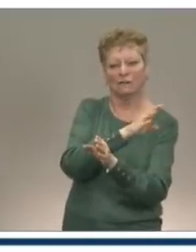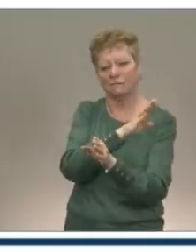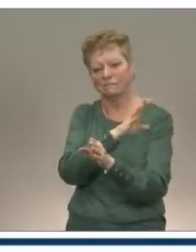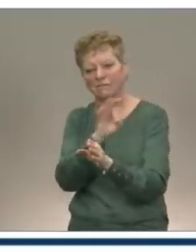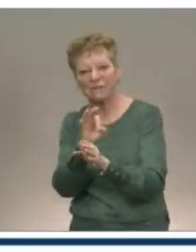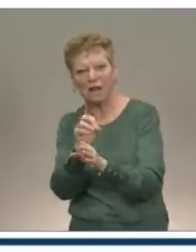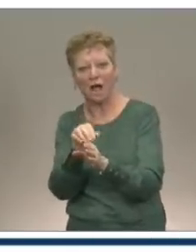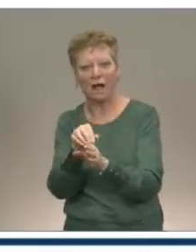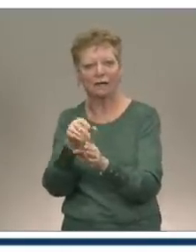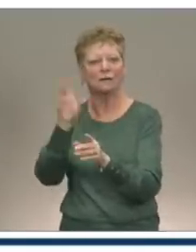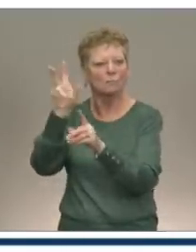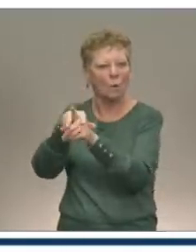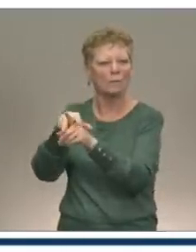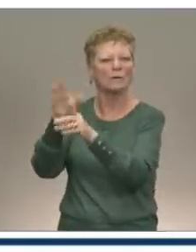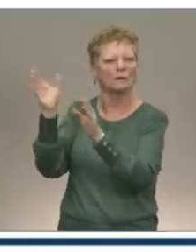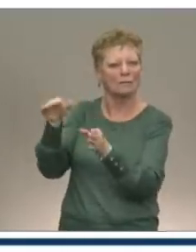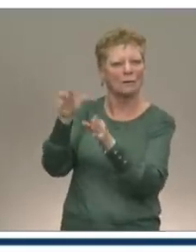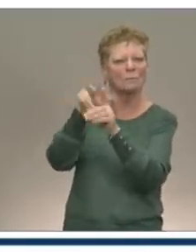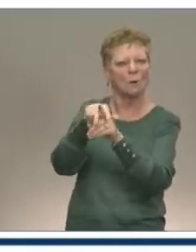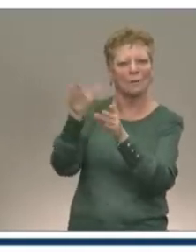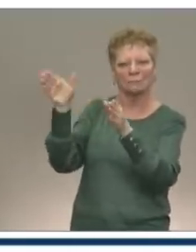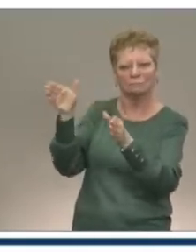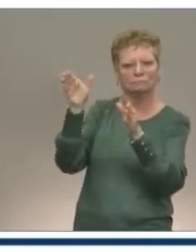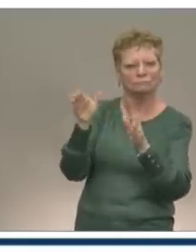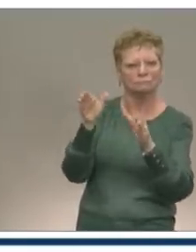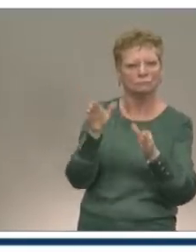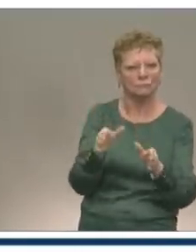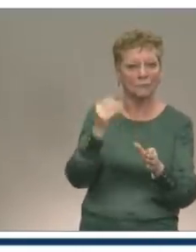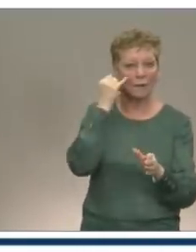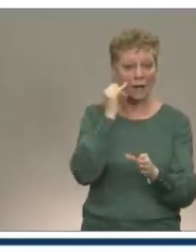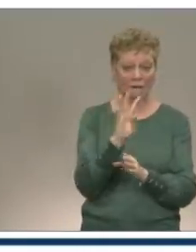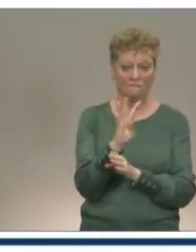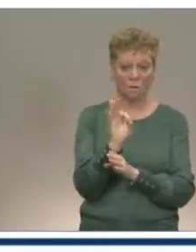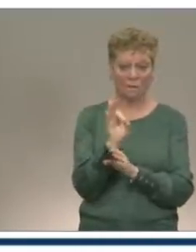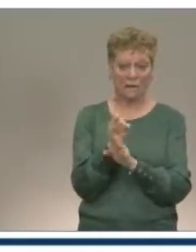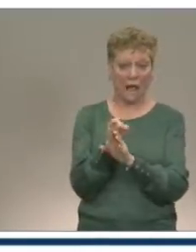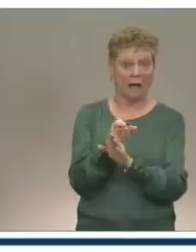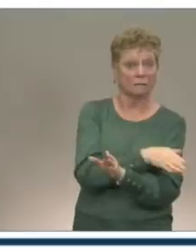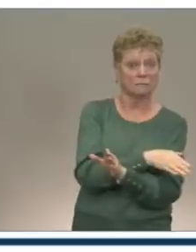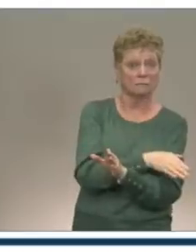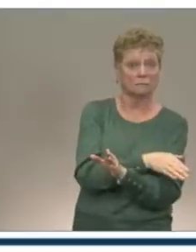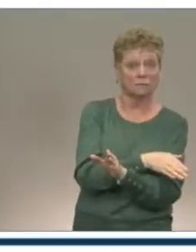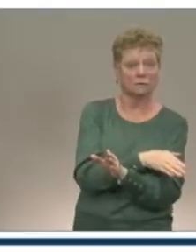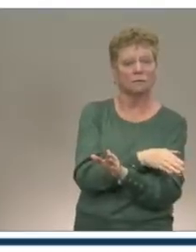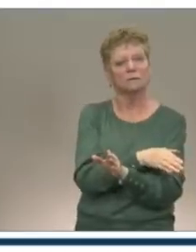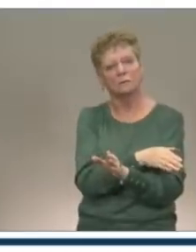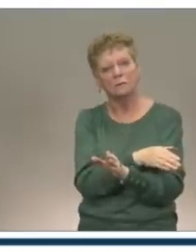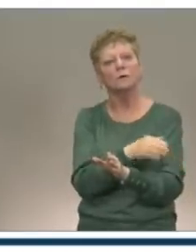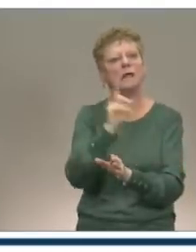what we're saying if you're if you're 49 or younger then we'll be doing that later on in the